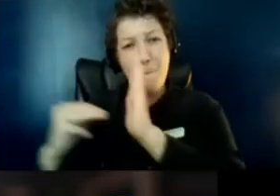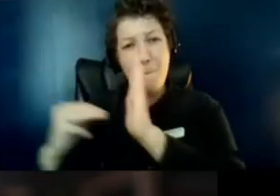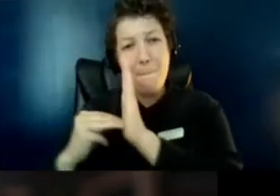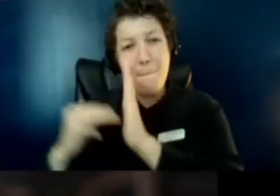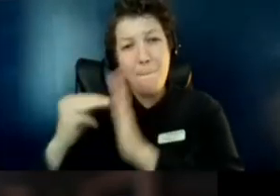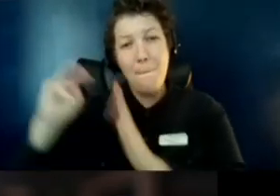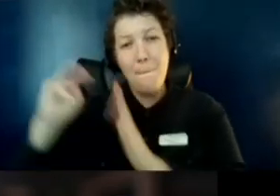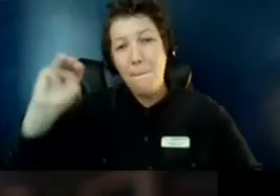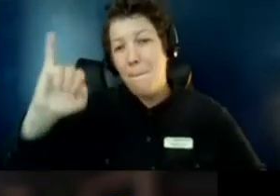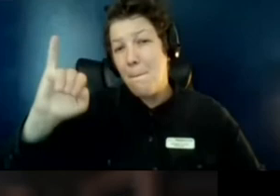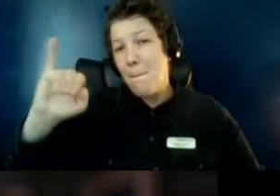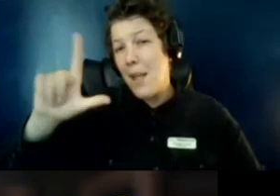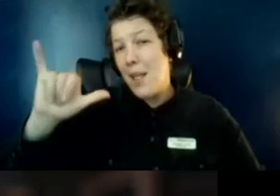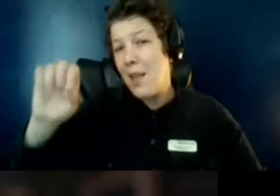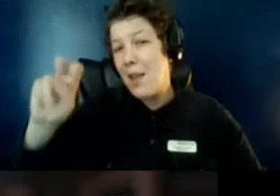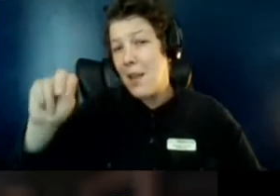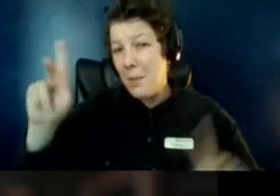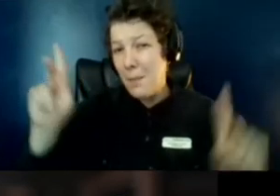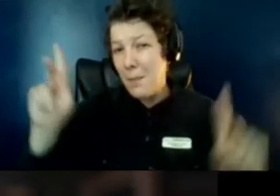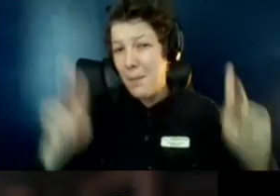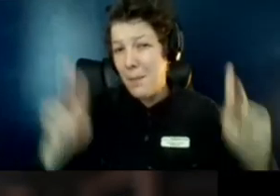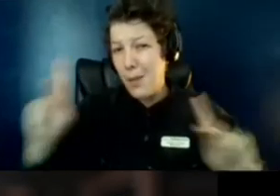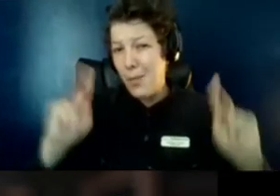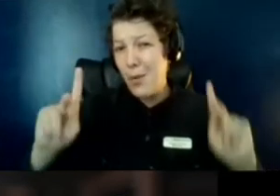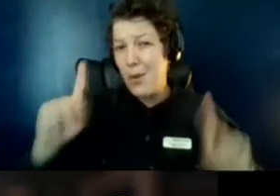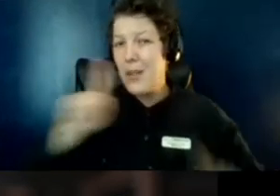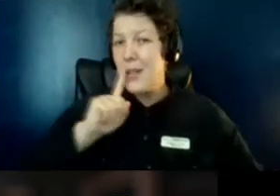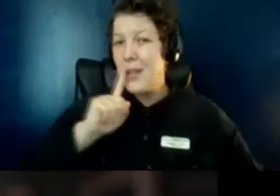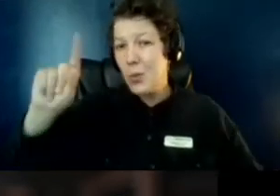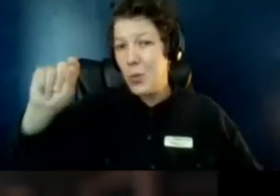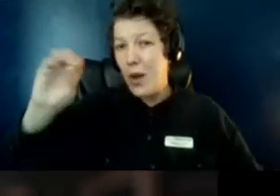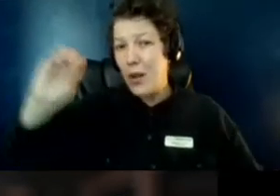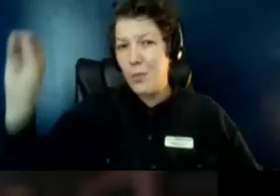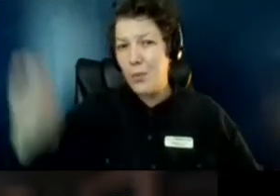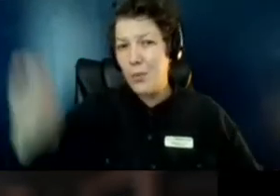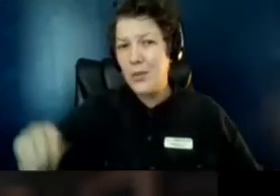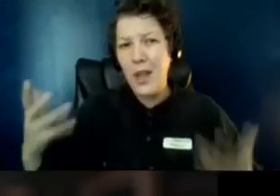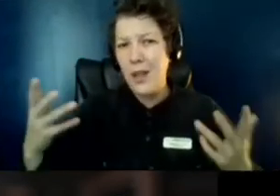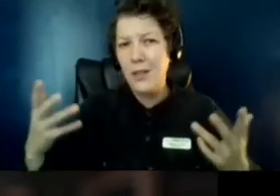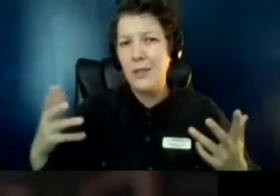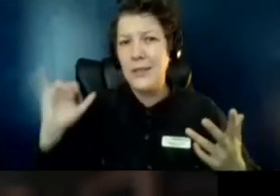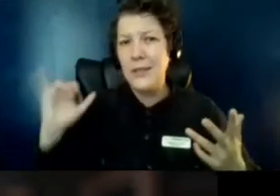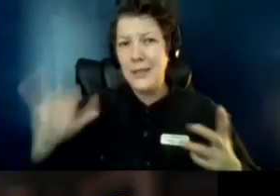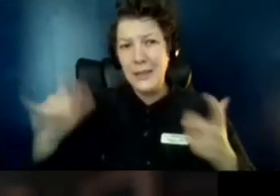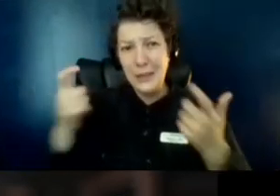There are entire countries with less than that size population. The United States has